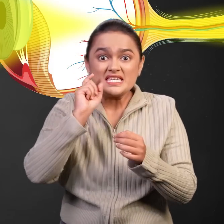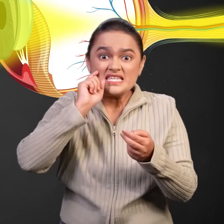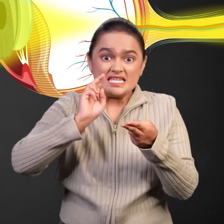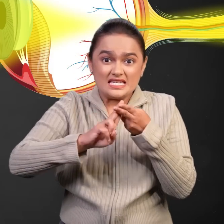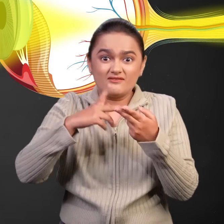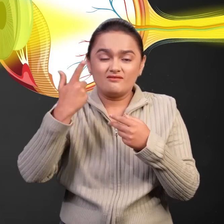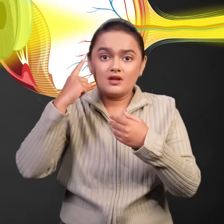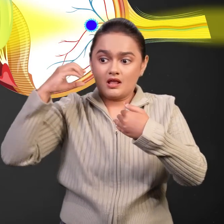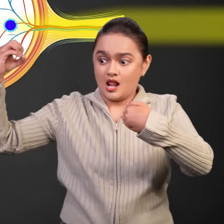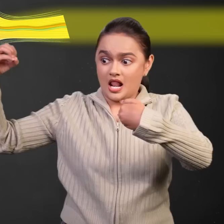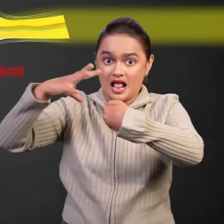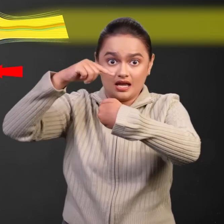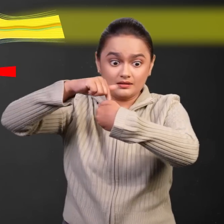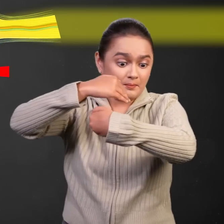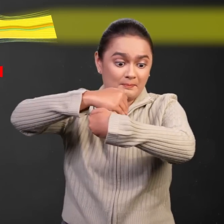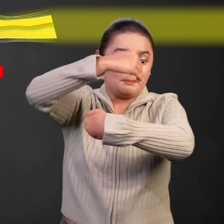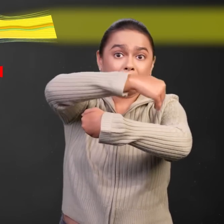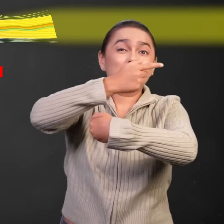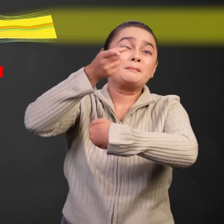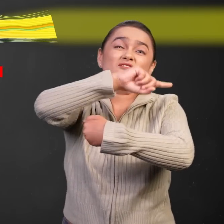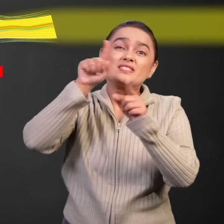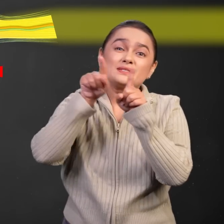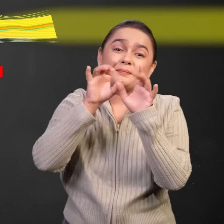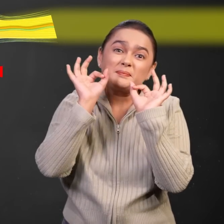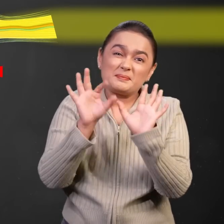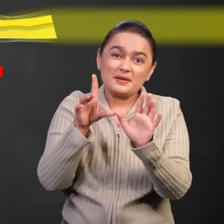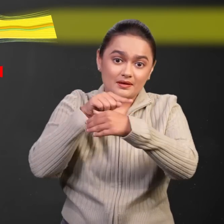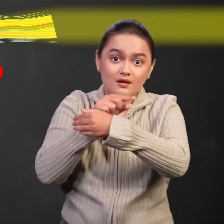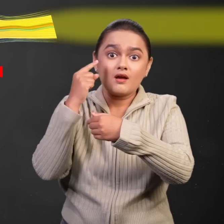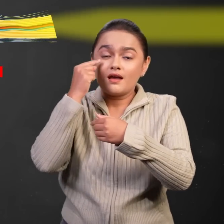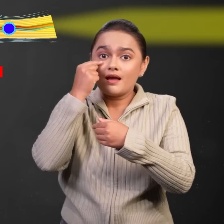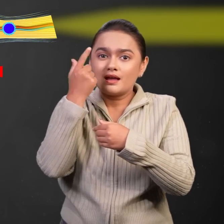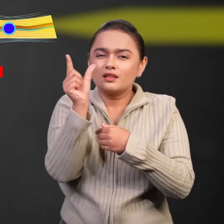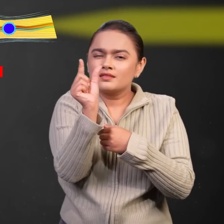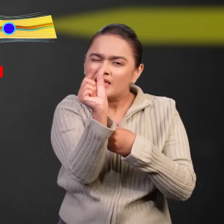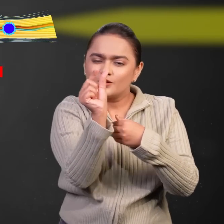Whereas if the light falls at the back of the retina, that is, if the eyeball length is too short,